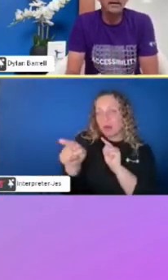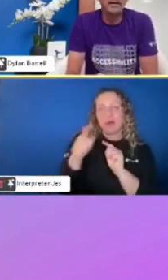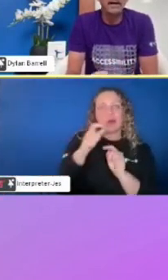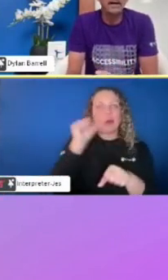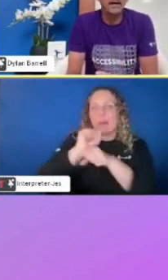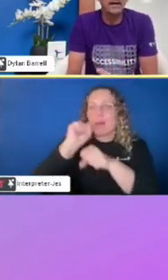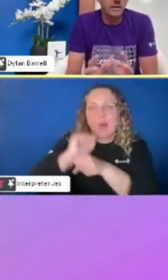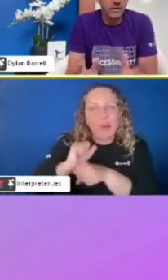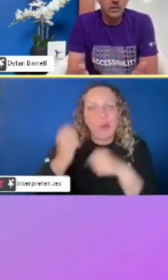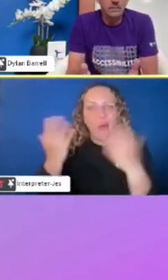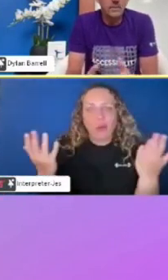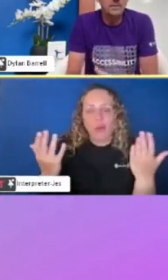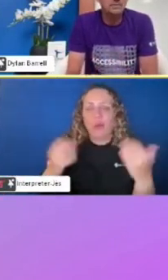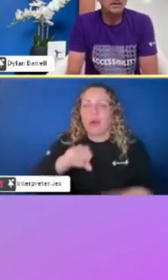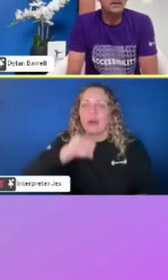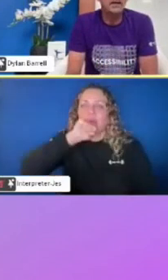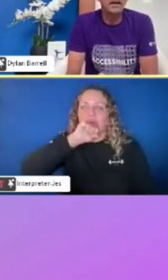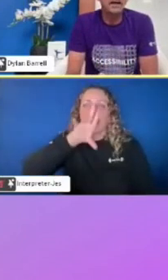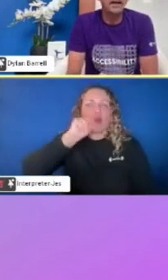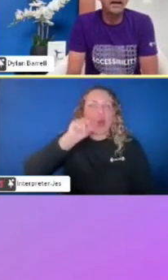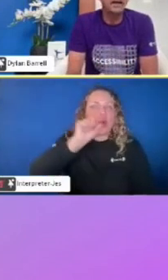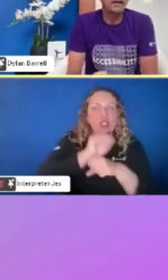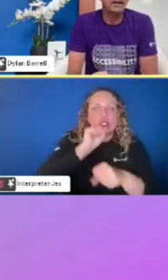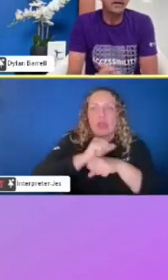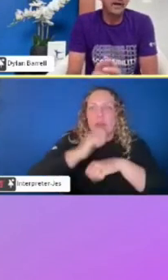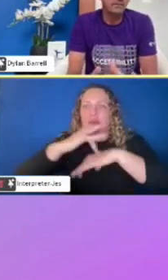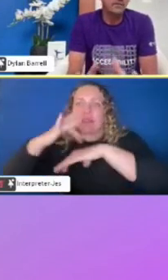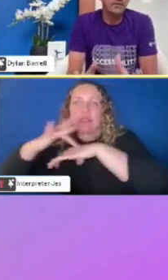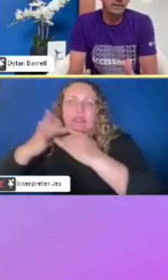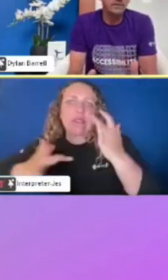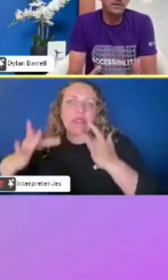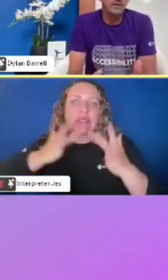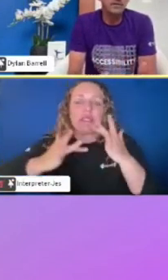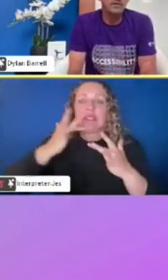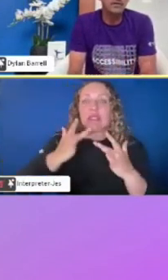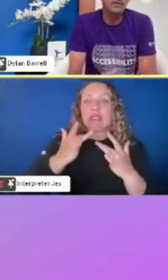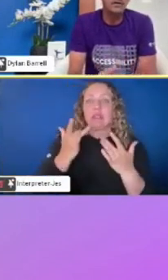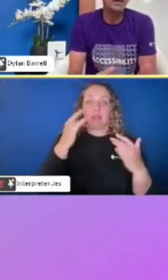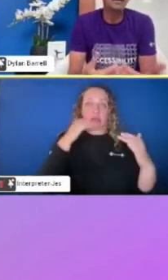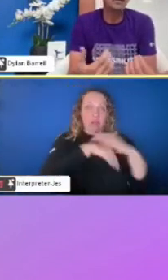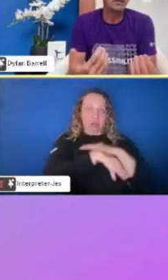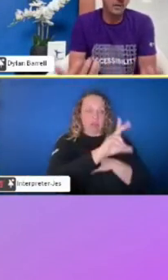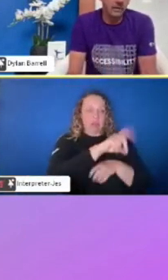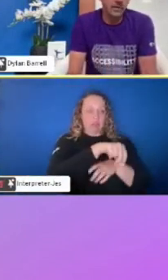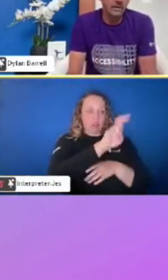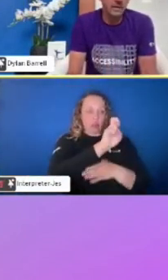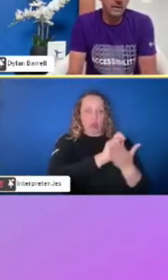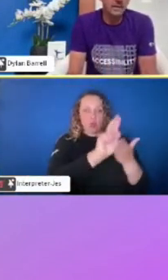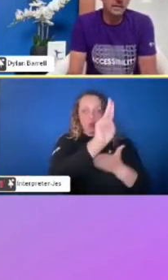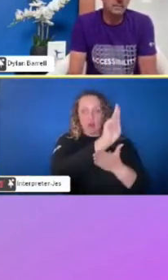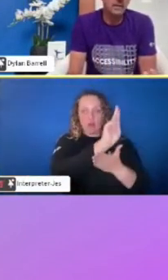they had no job prospects and they were able to come to Deque University, started learning about accessibility,